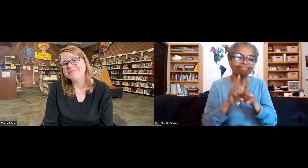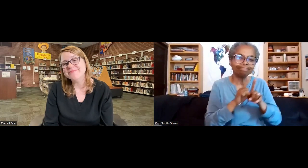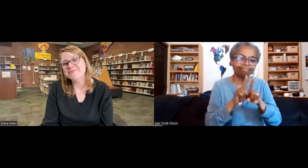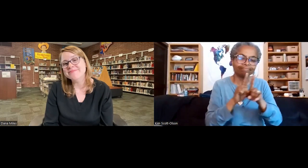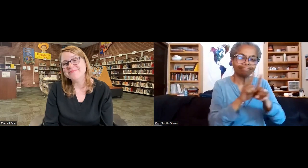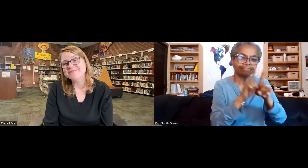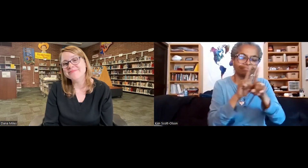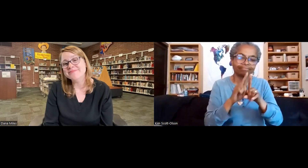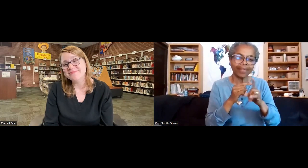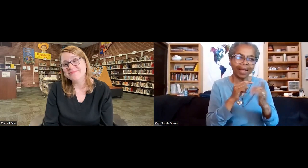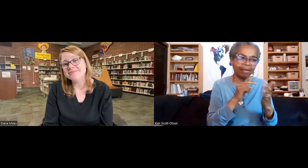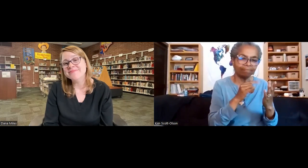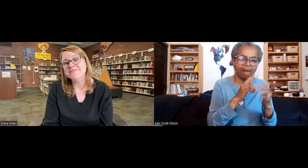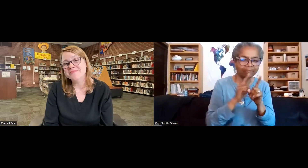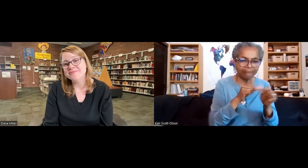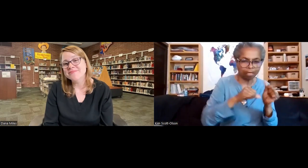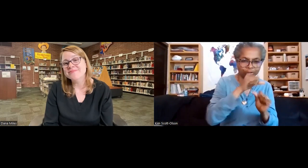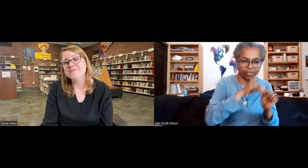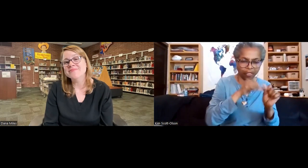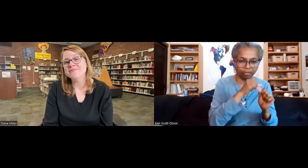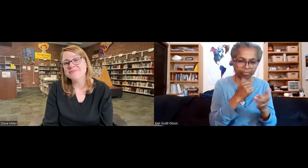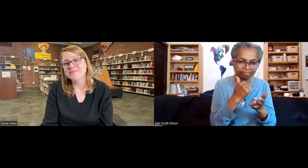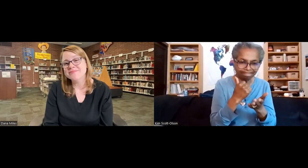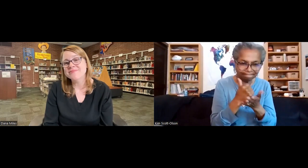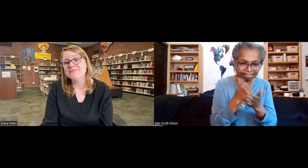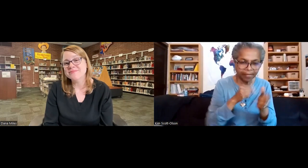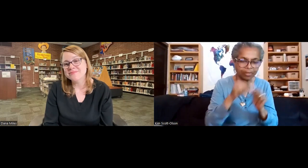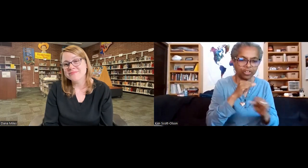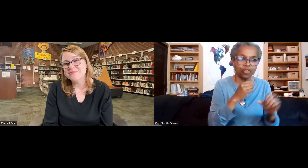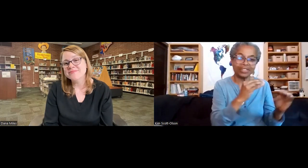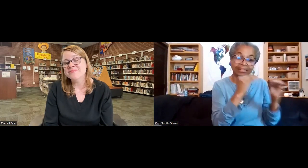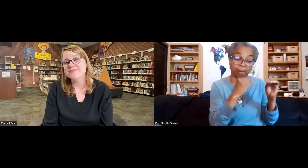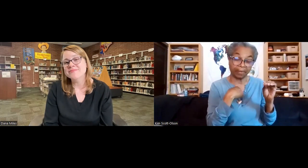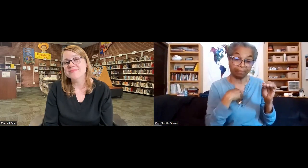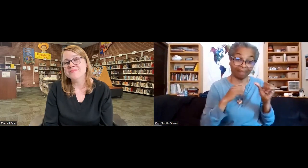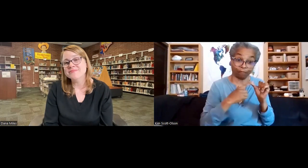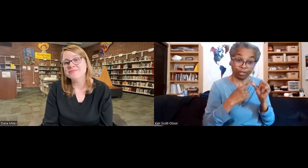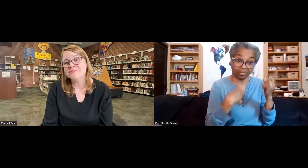But we were attached at the hip that summer. We mentored and helped each other. He taught me signs,